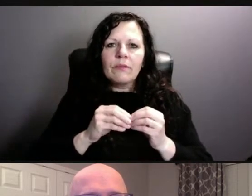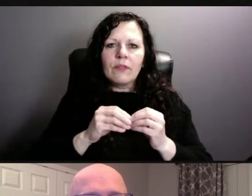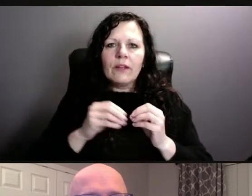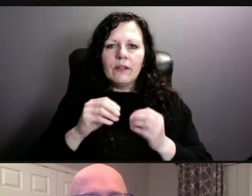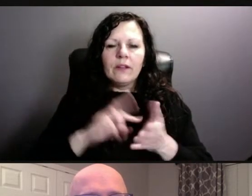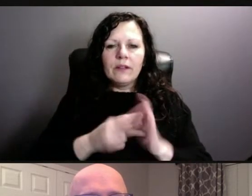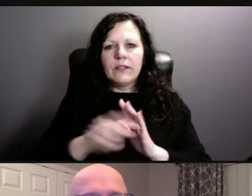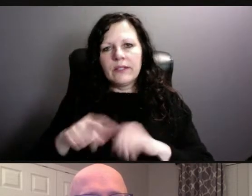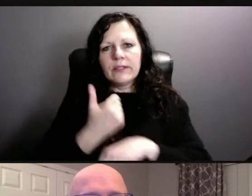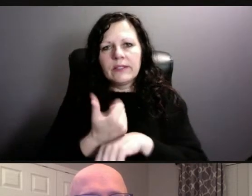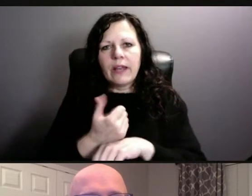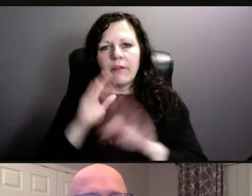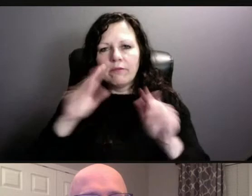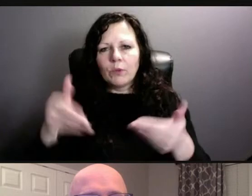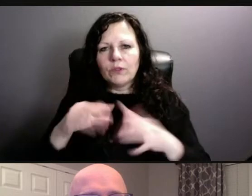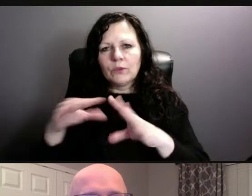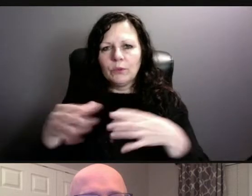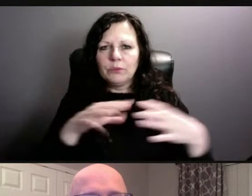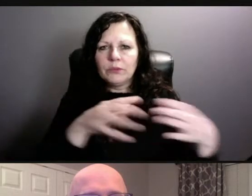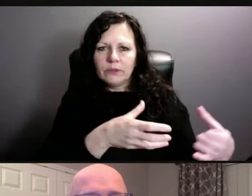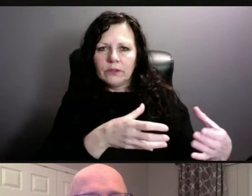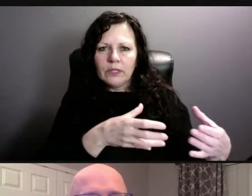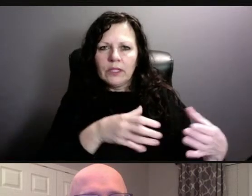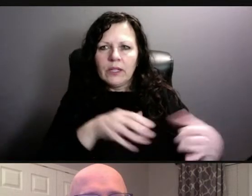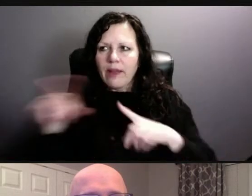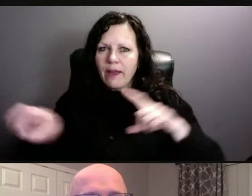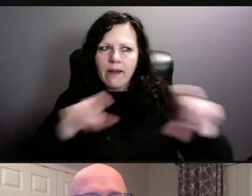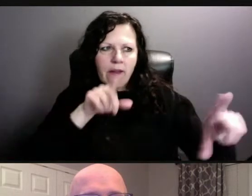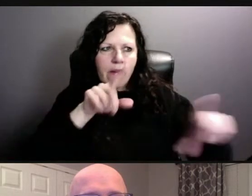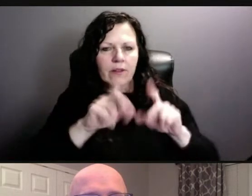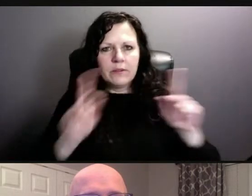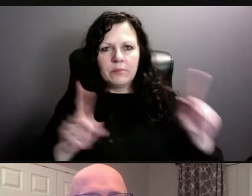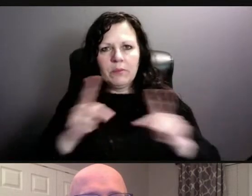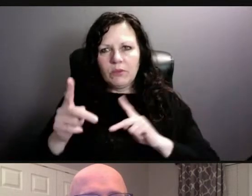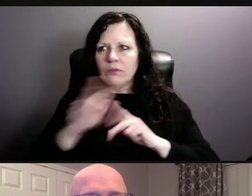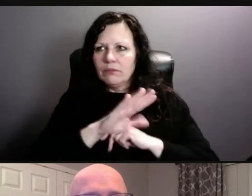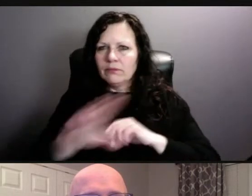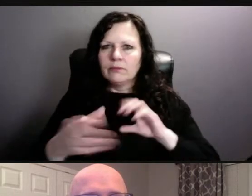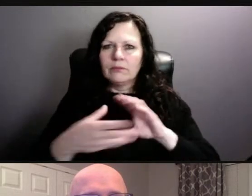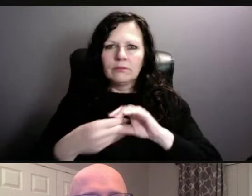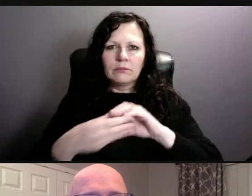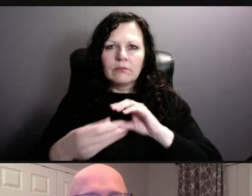SCENARIOS. AND I DO THINK THEY HAVE TO INFORM US ON WHERE WE NEED TO